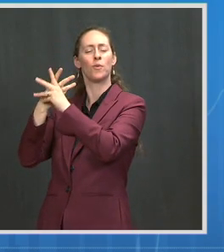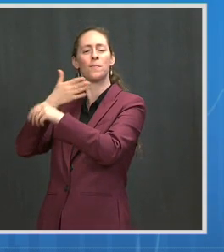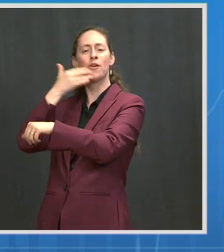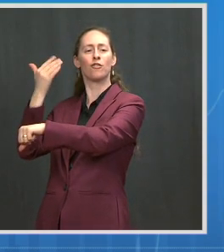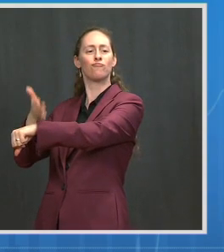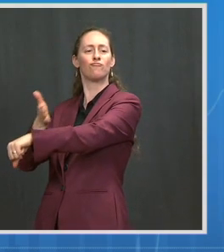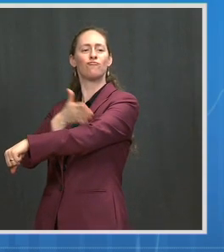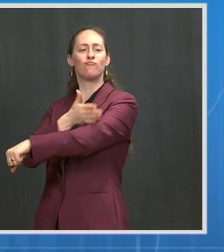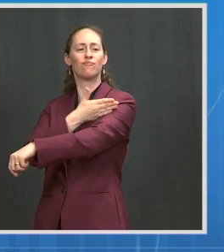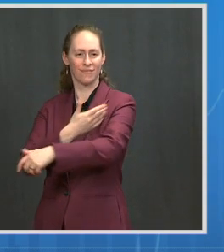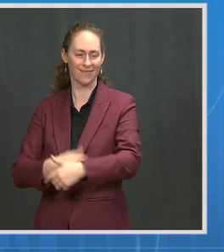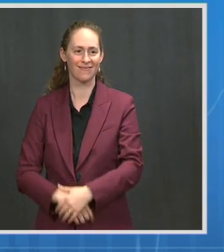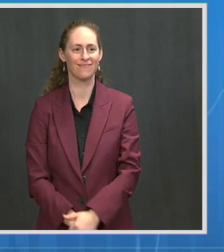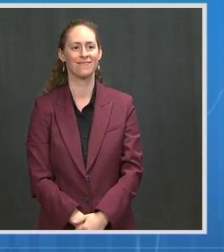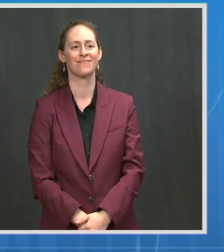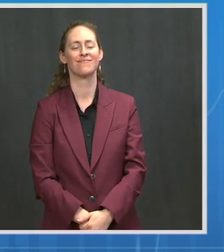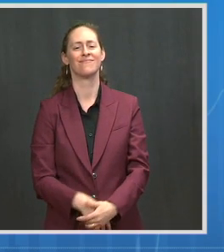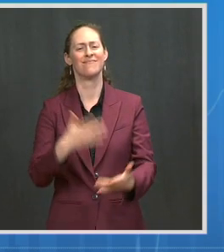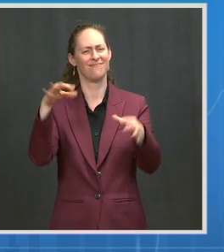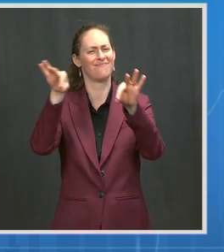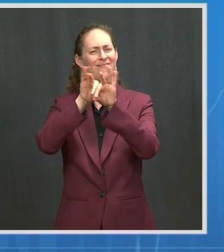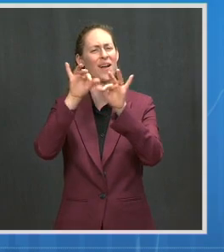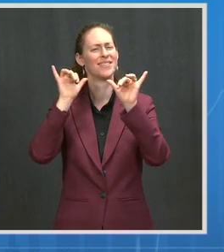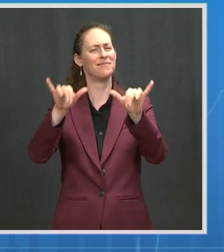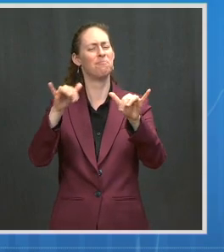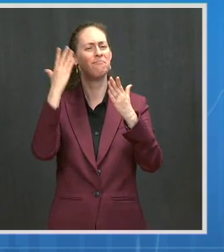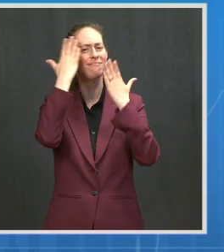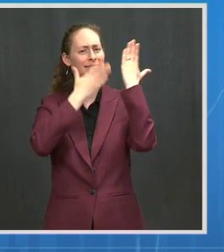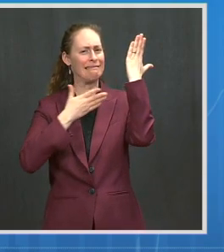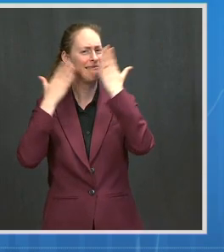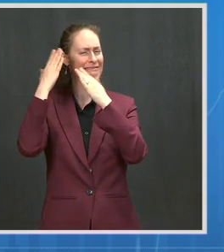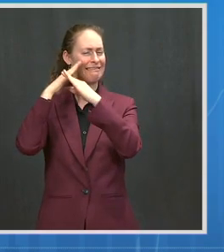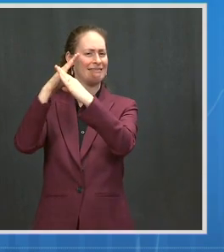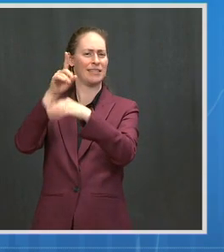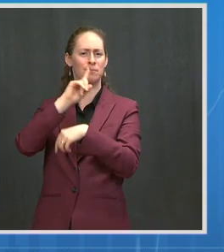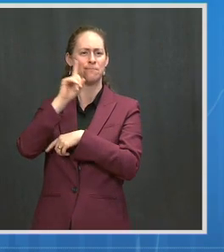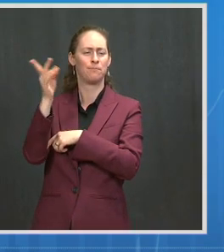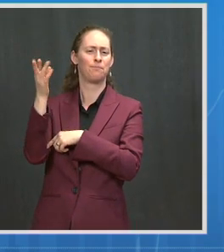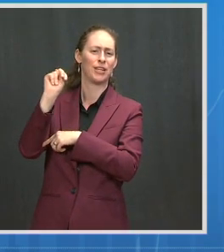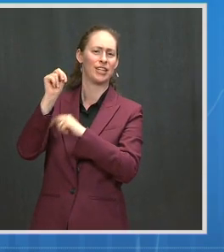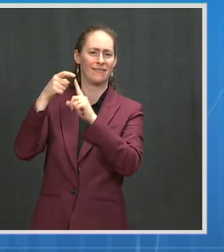Today, I'd like to join a little bit in that tradition. My message to young people, of course, is simple: